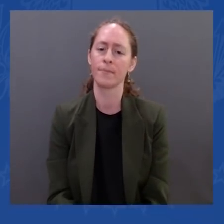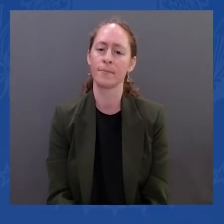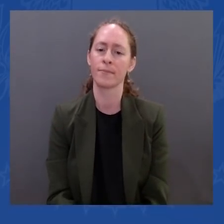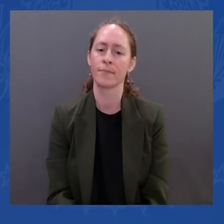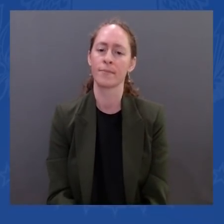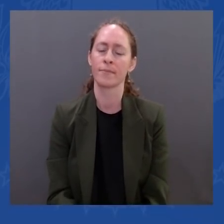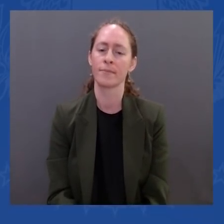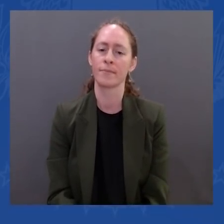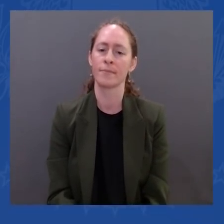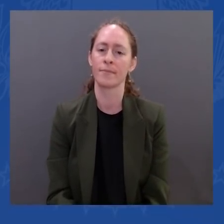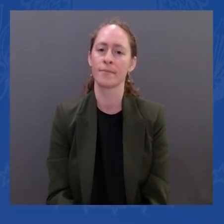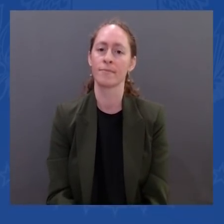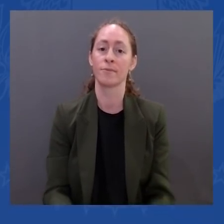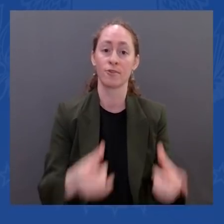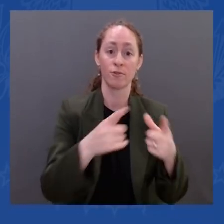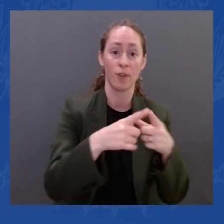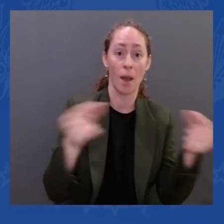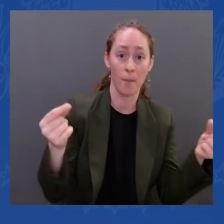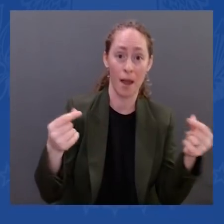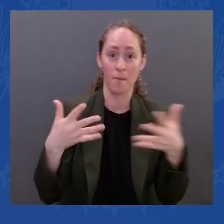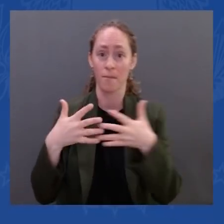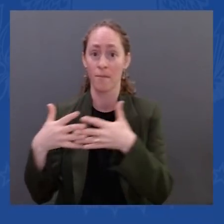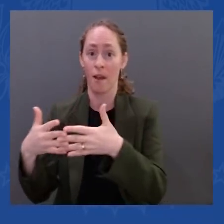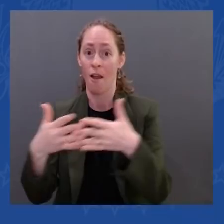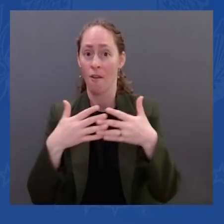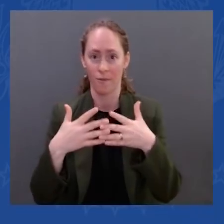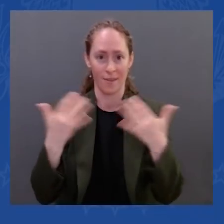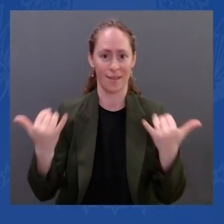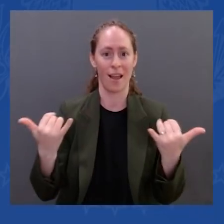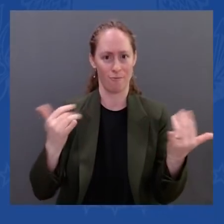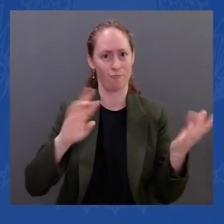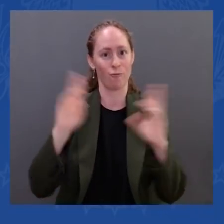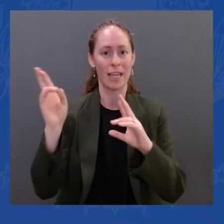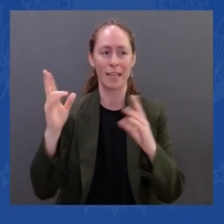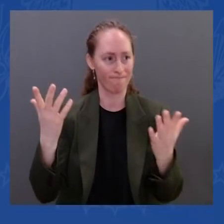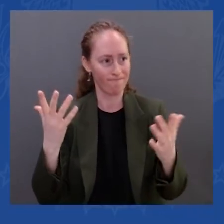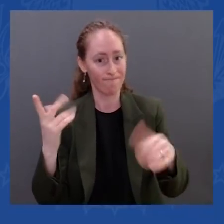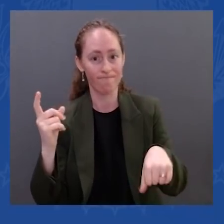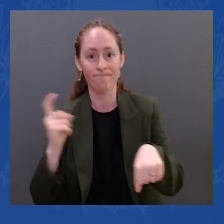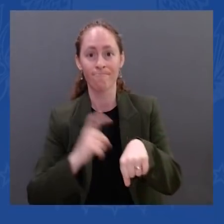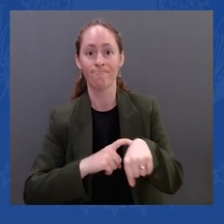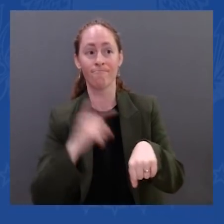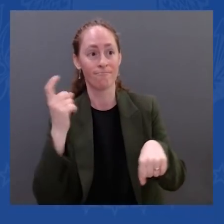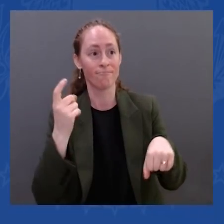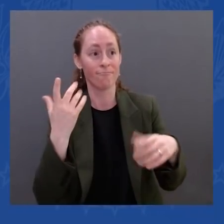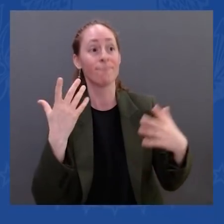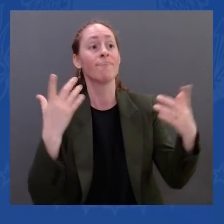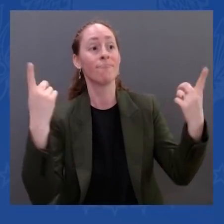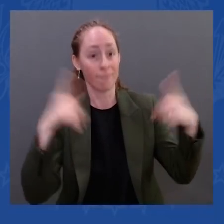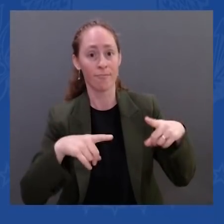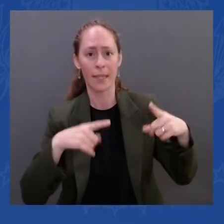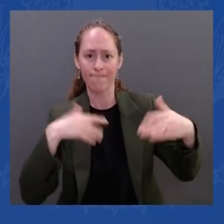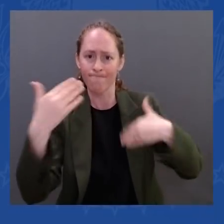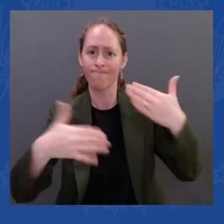In this sense, we highly value the visit by President Biden to Japan,